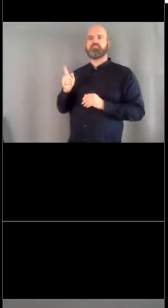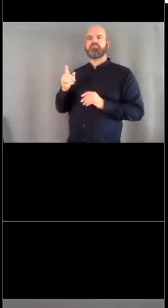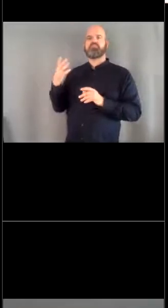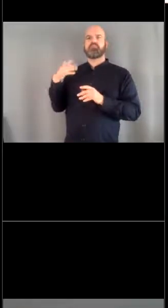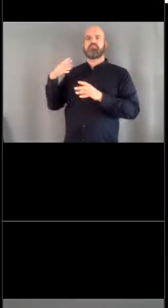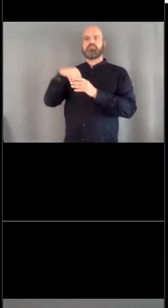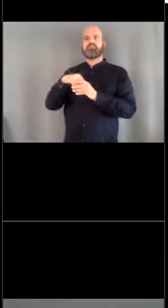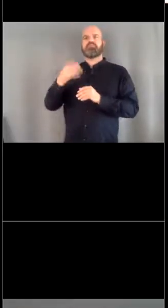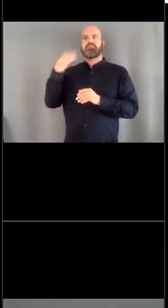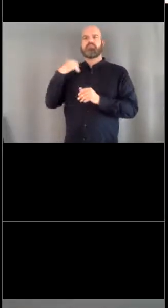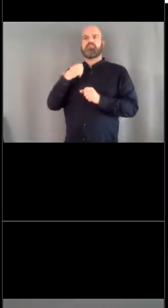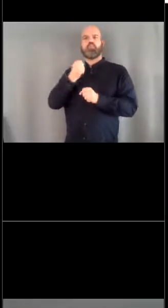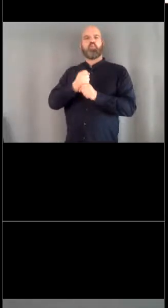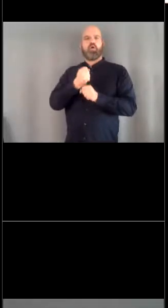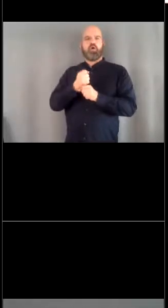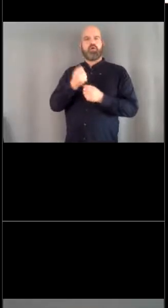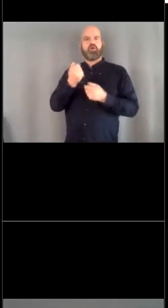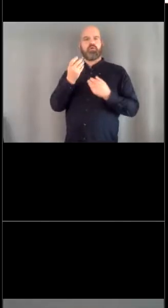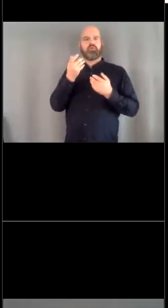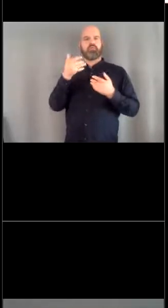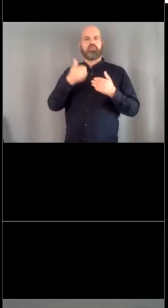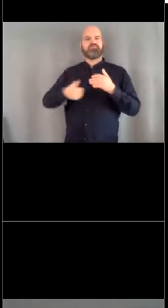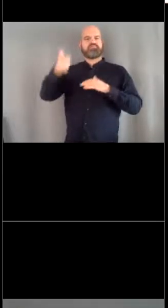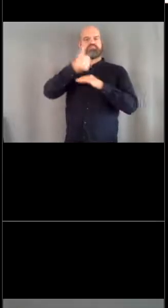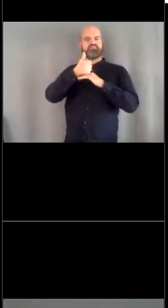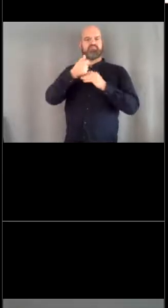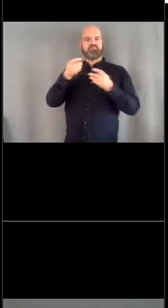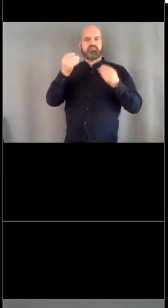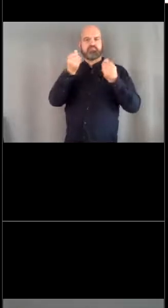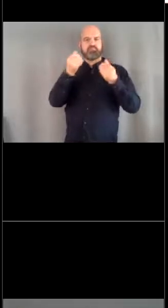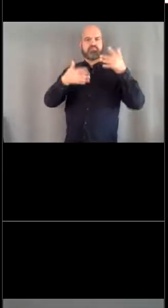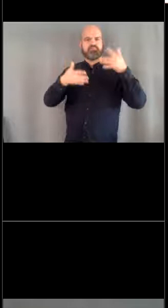So his work is primarily in the area of disability measurement